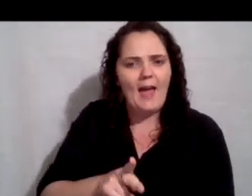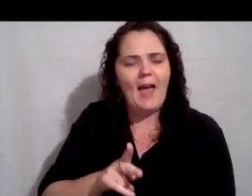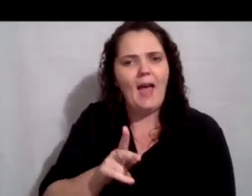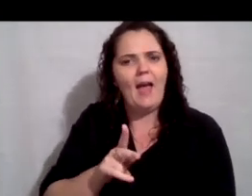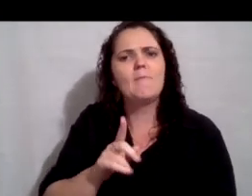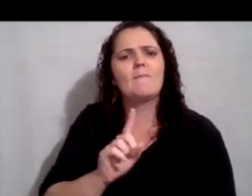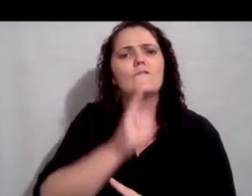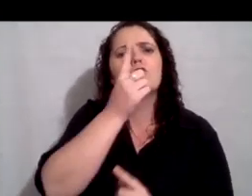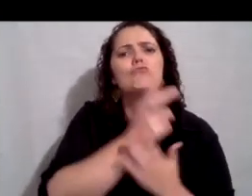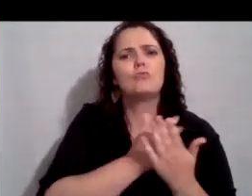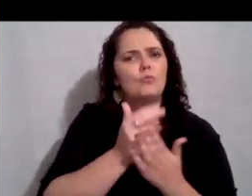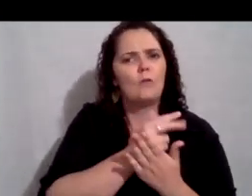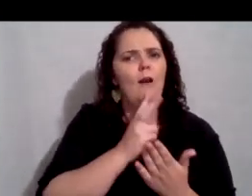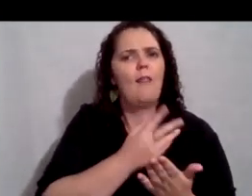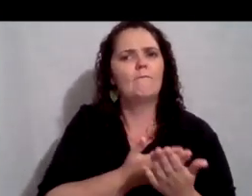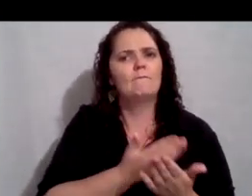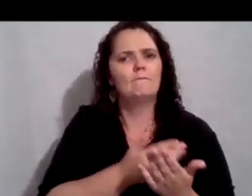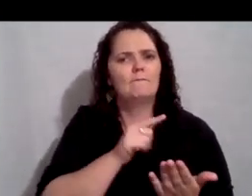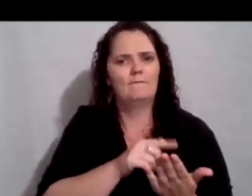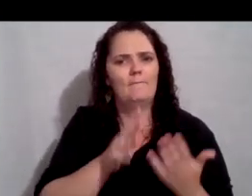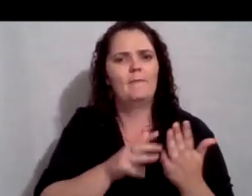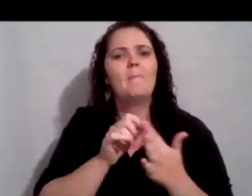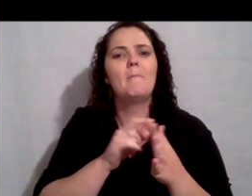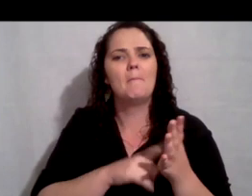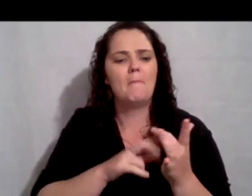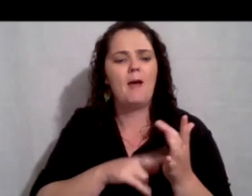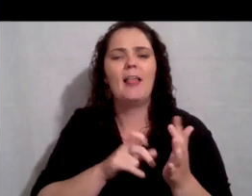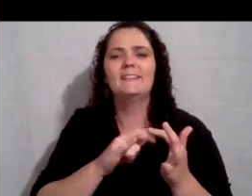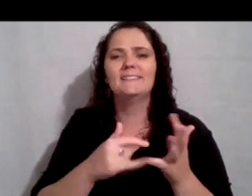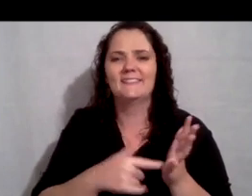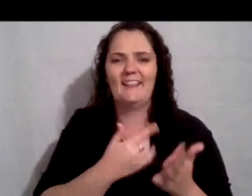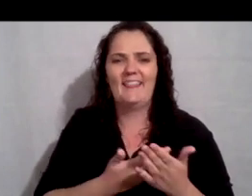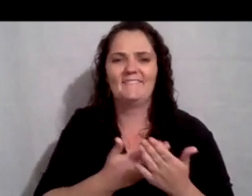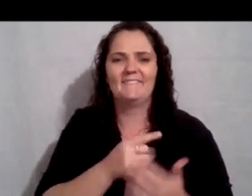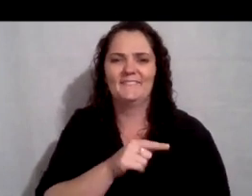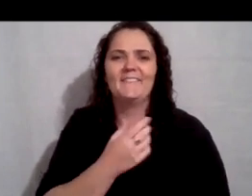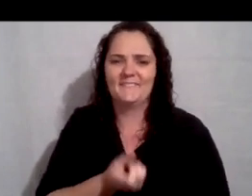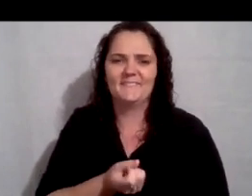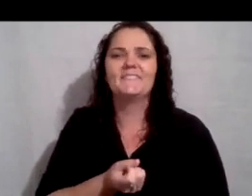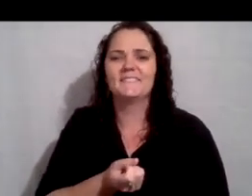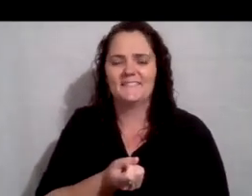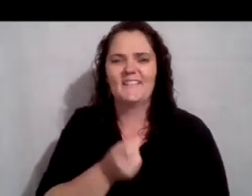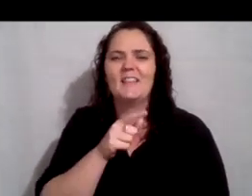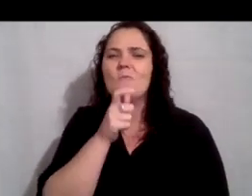of the initial drawing and that trace or residue we call the palimpsest, and that's a word that comes from the study of